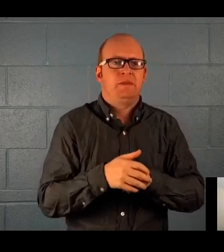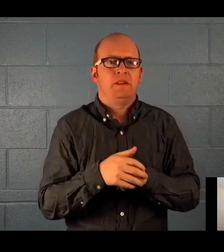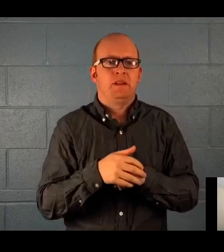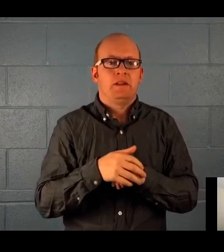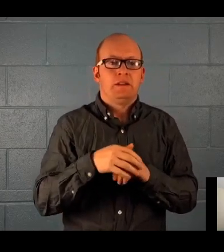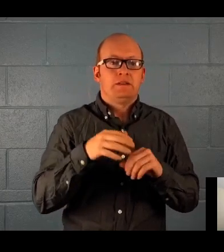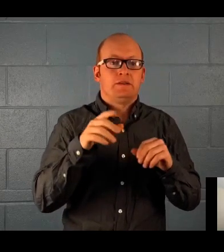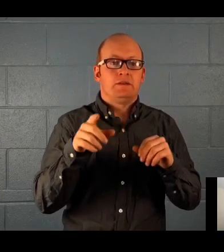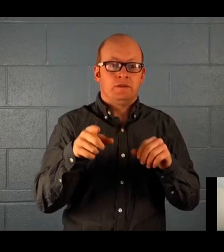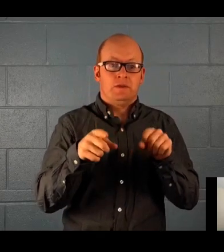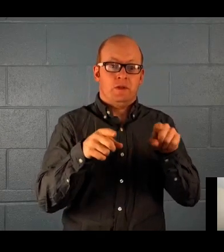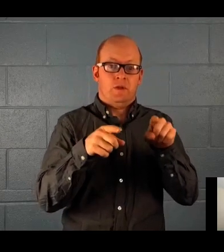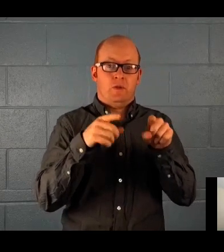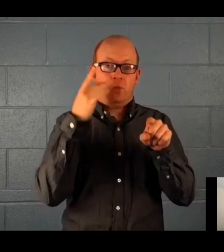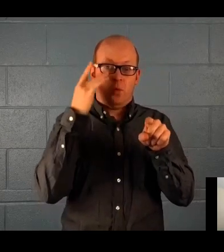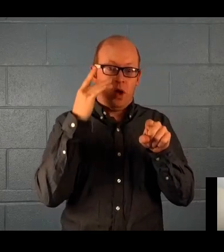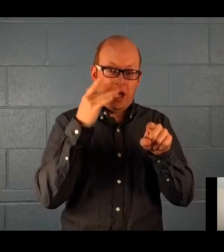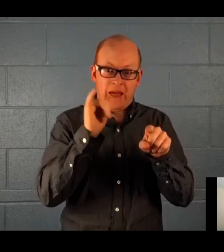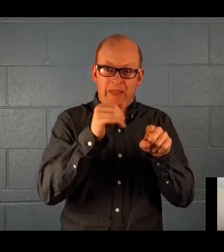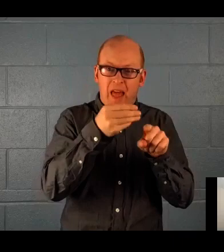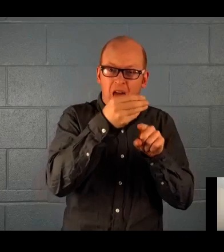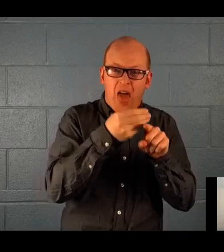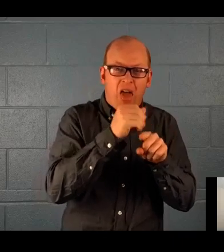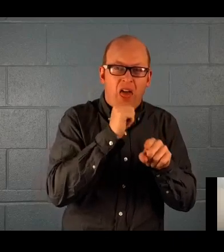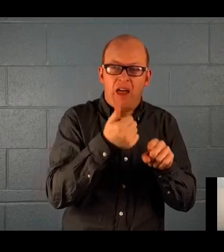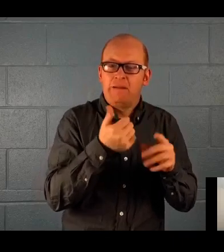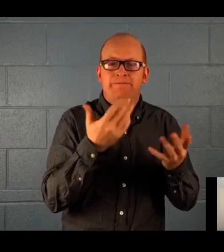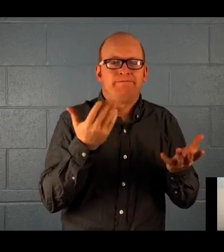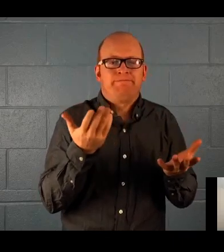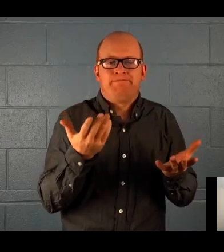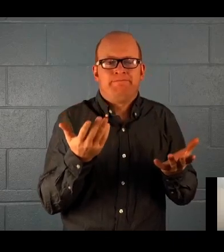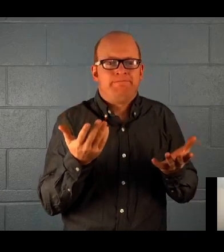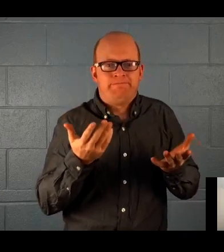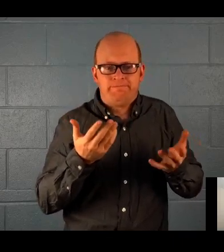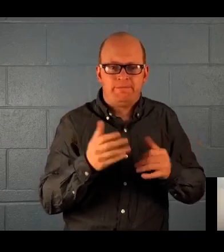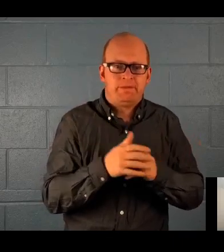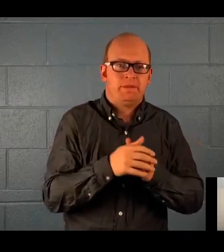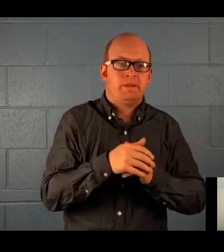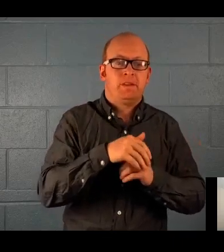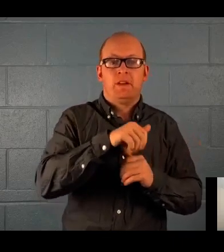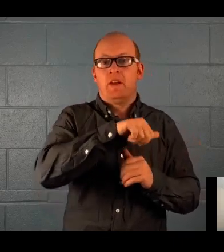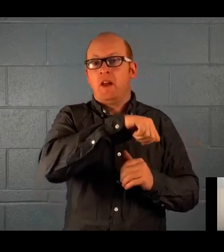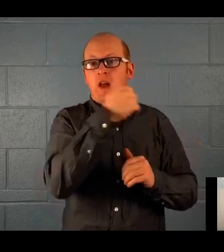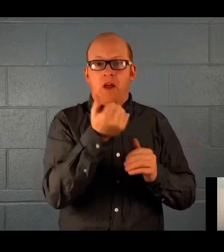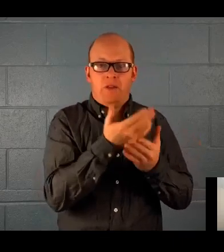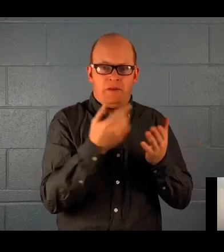Another subtle phenotype that was observed in the shaker 1 mice, had to do with Rhodopsin trafficking.